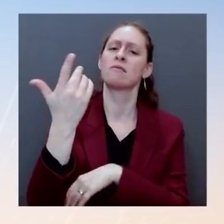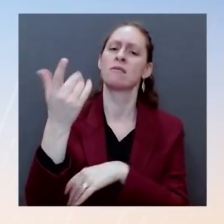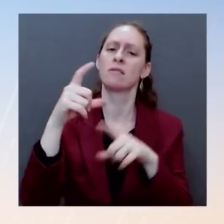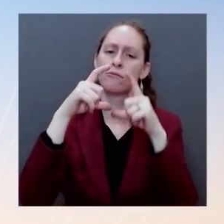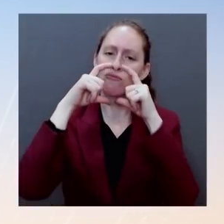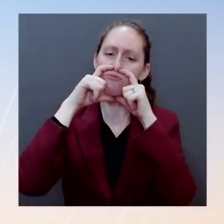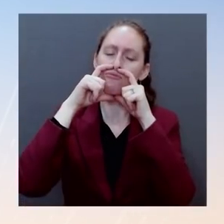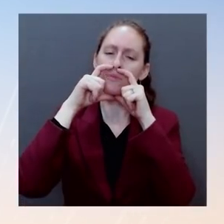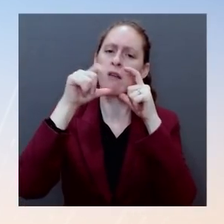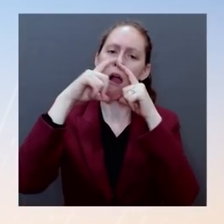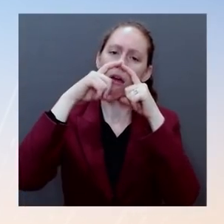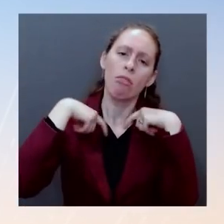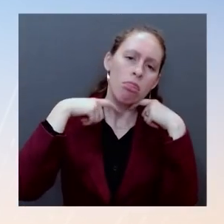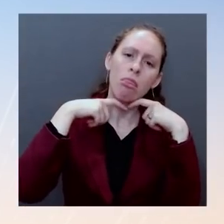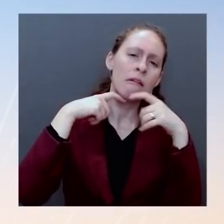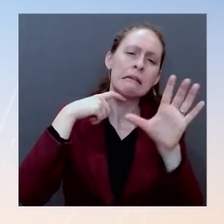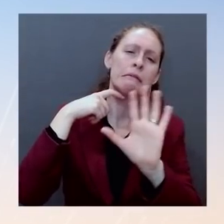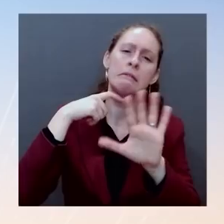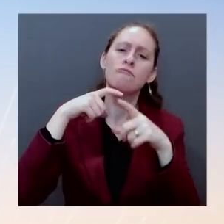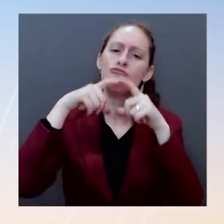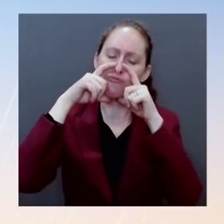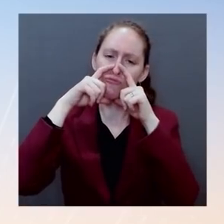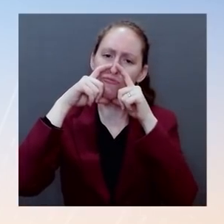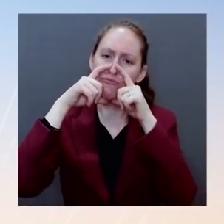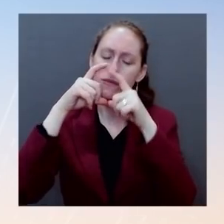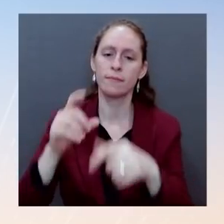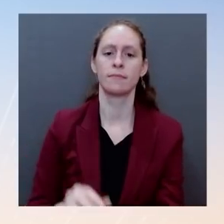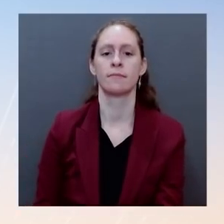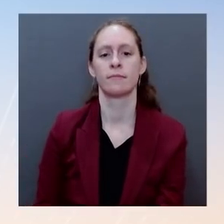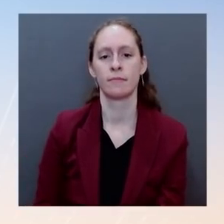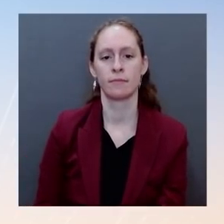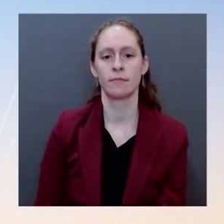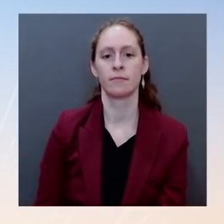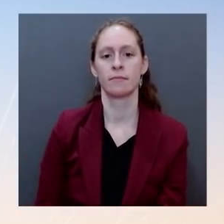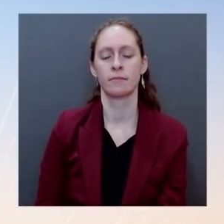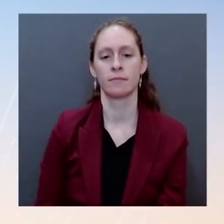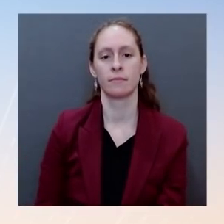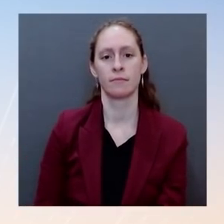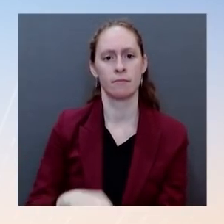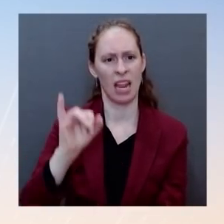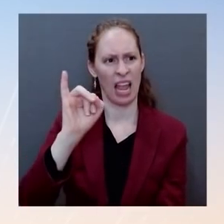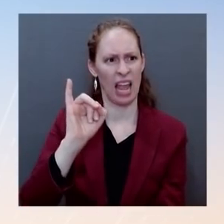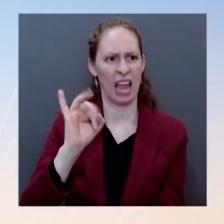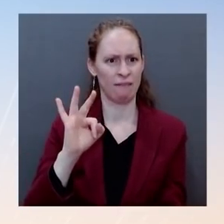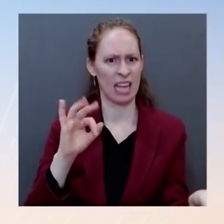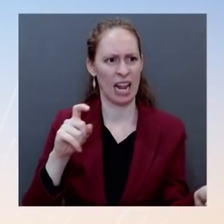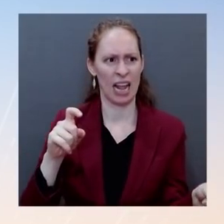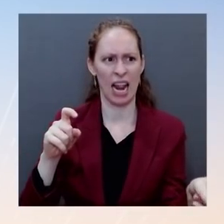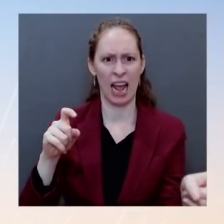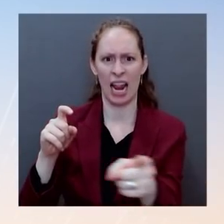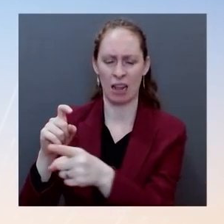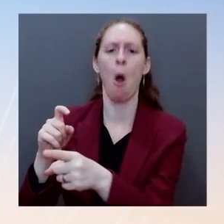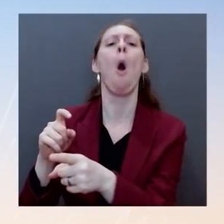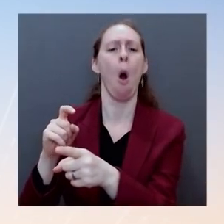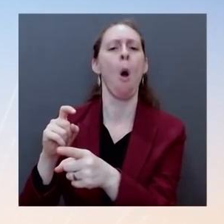But there's no shortage. There is a wide -- 750 million masks that we have available.